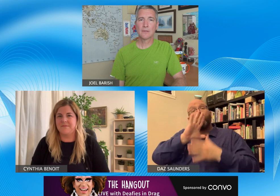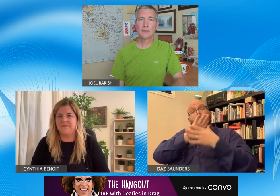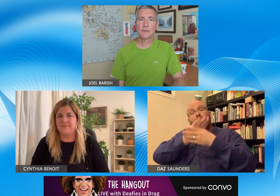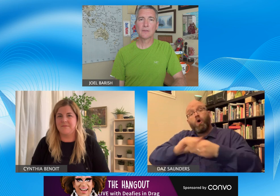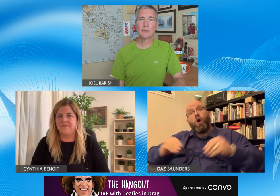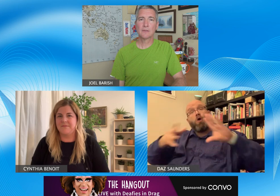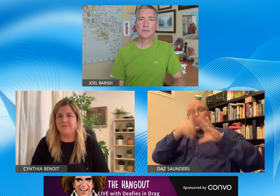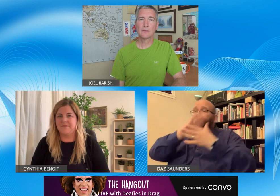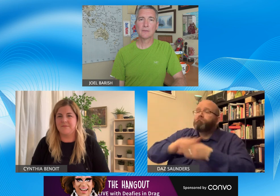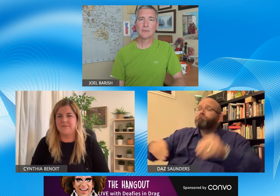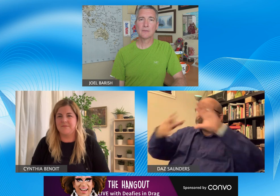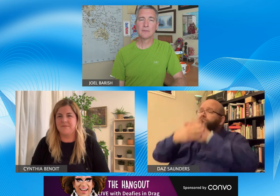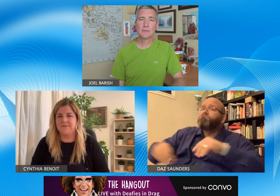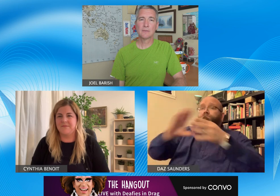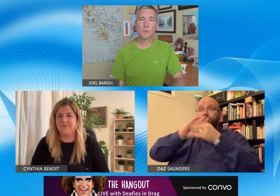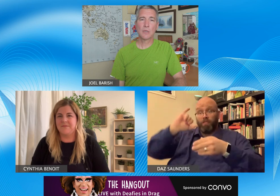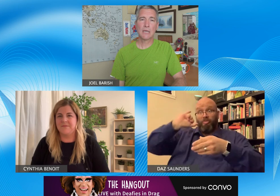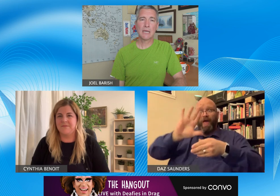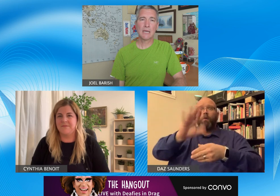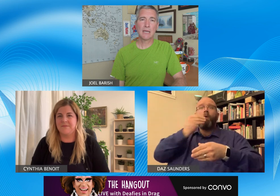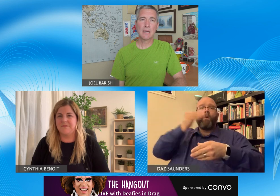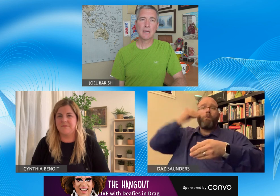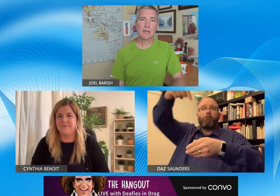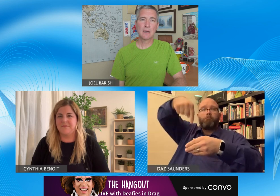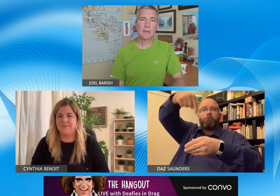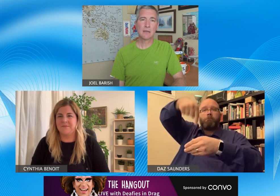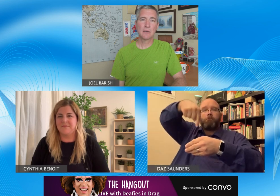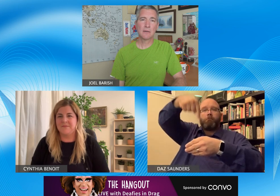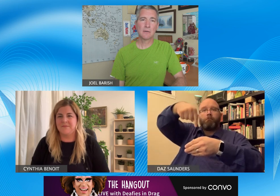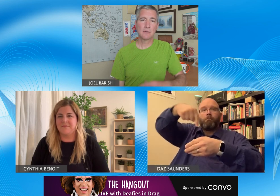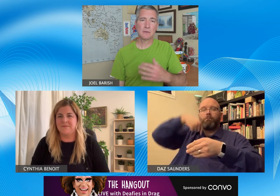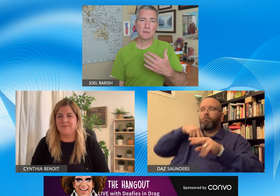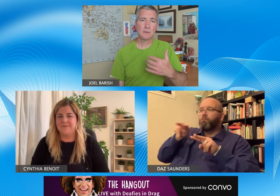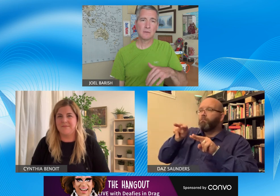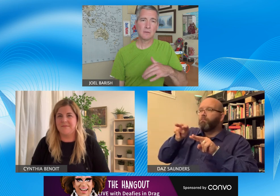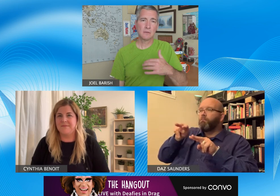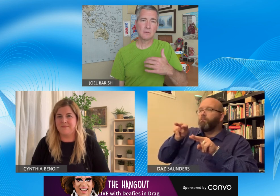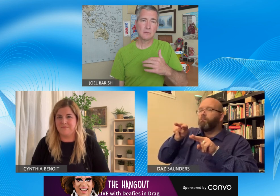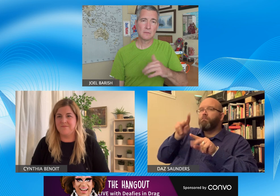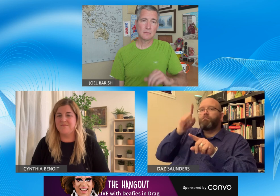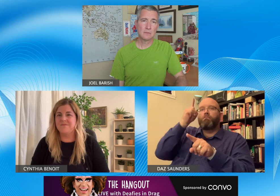our home could be found in storytelling and folklore. Woah!